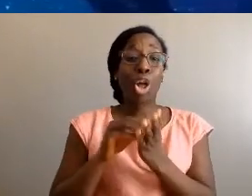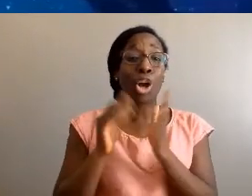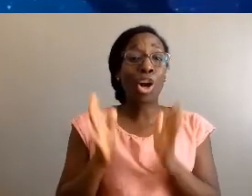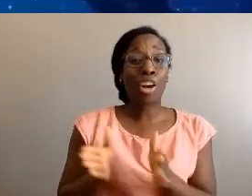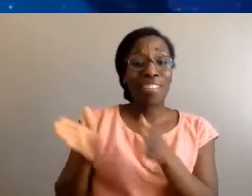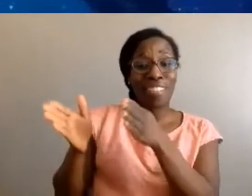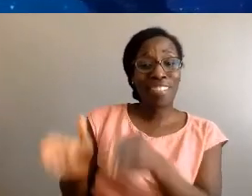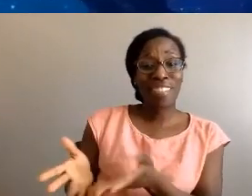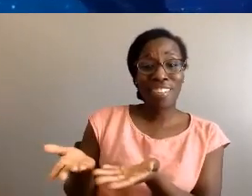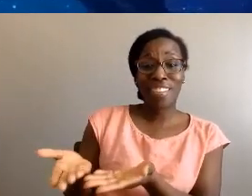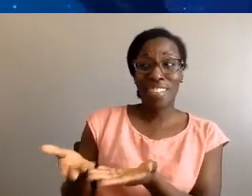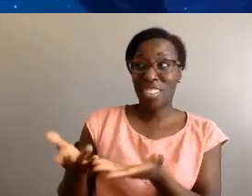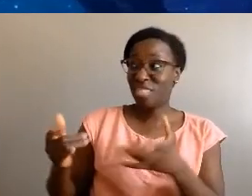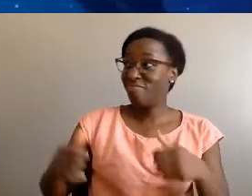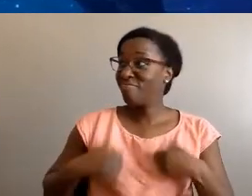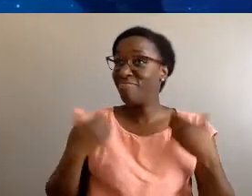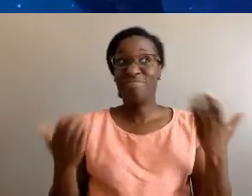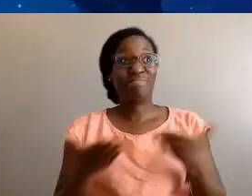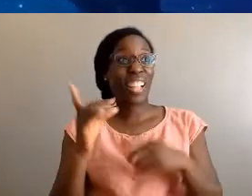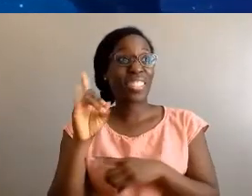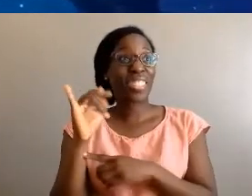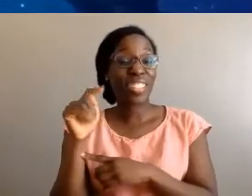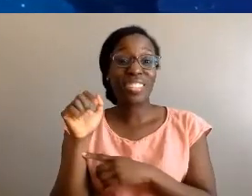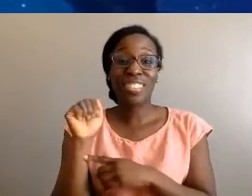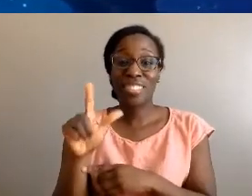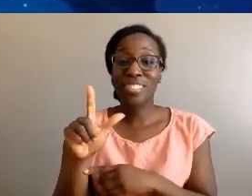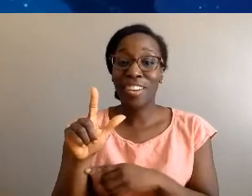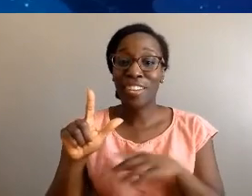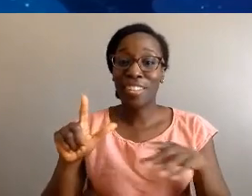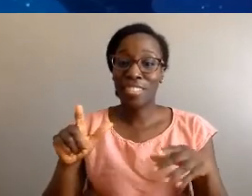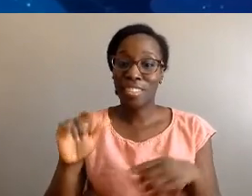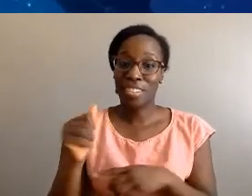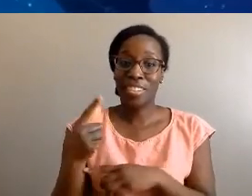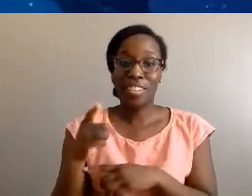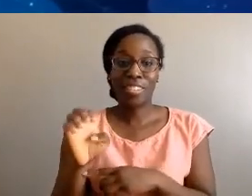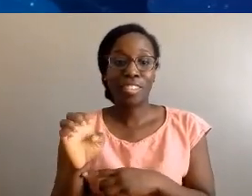and fluid learner of this digital age, we must make learning about design